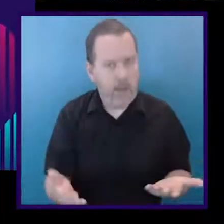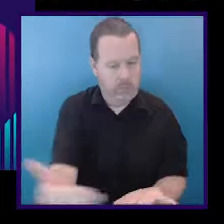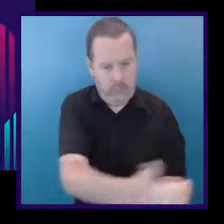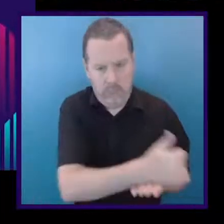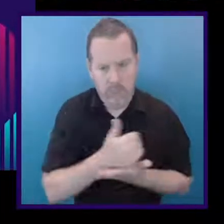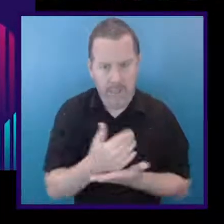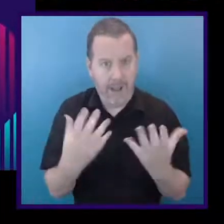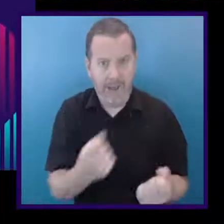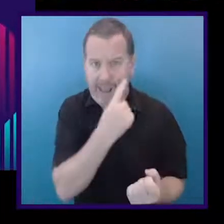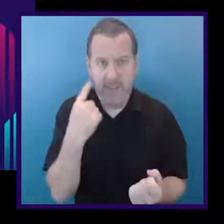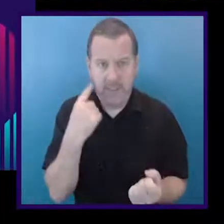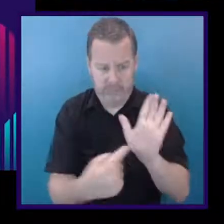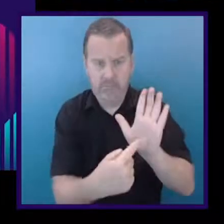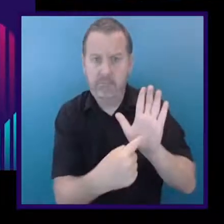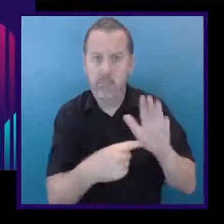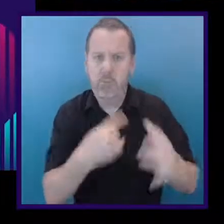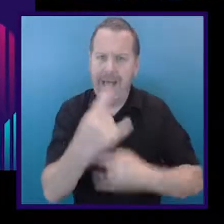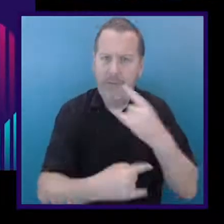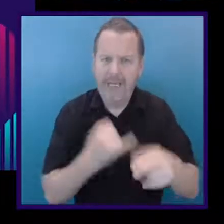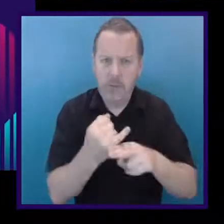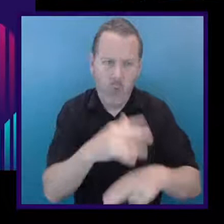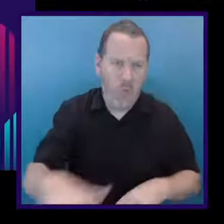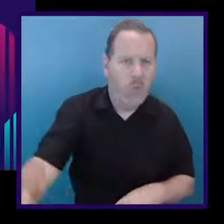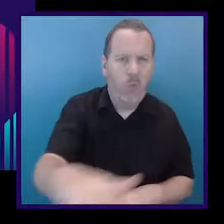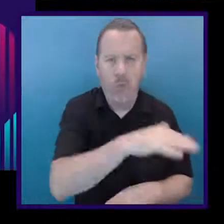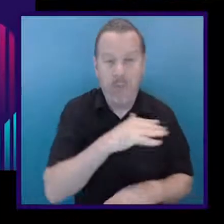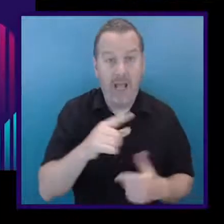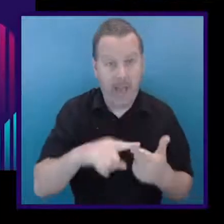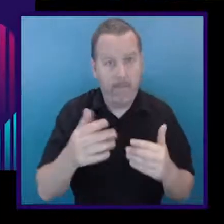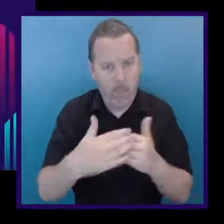And we also have a growing amount of evidence of what needs to be done to effect change.